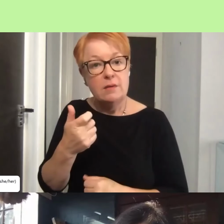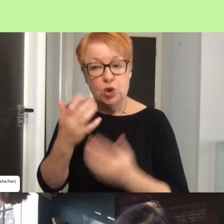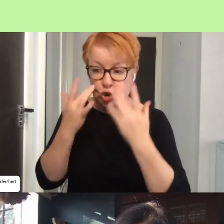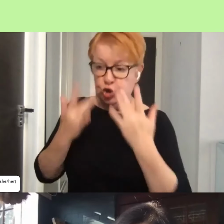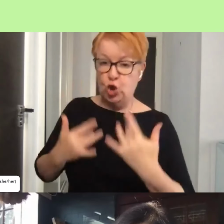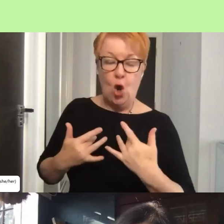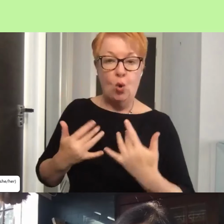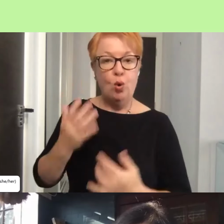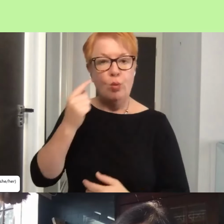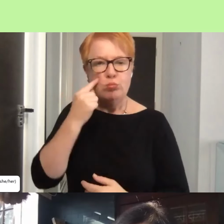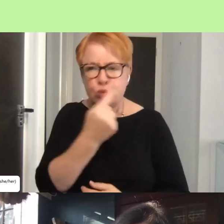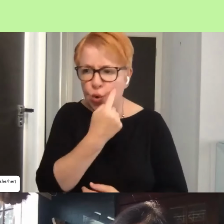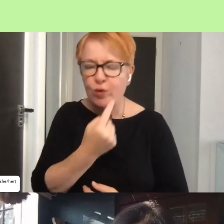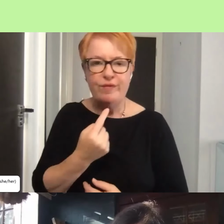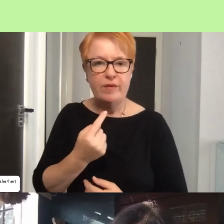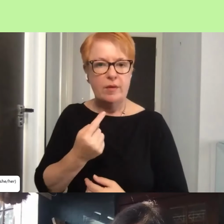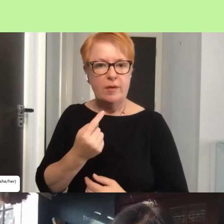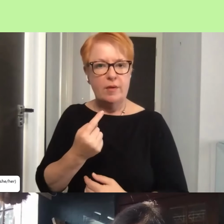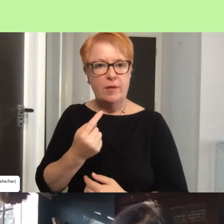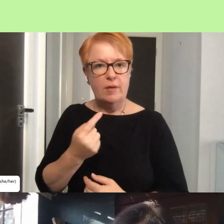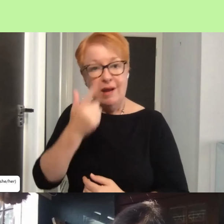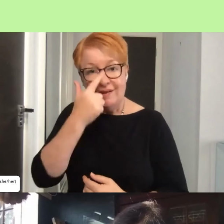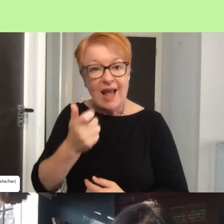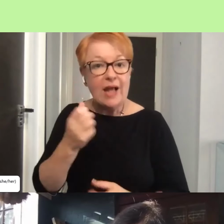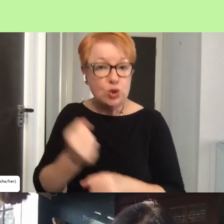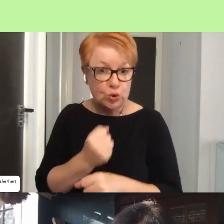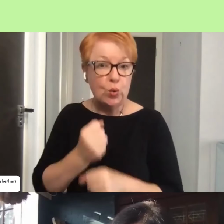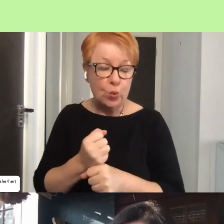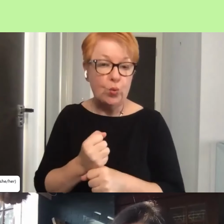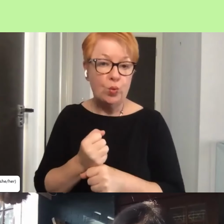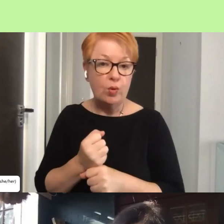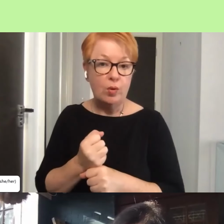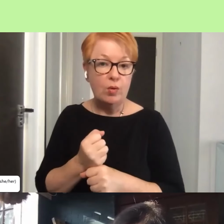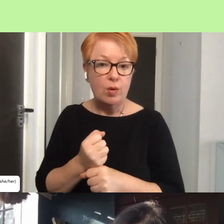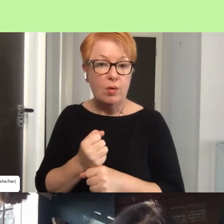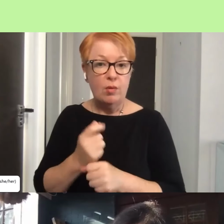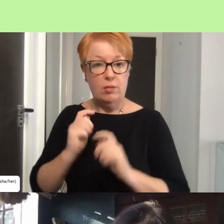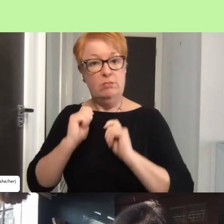can do that performance that, you know, treat everyone on equal basis.